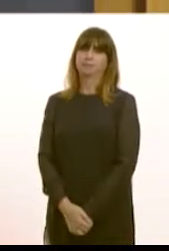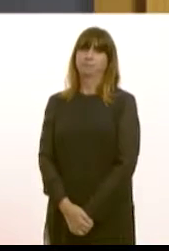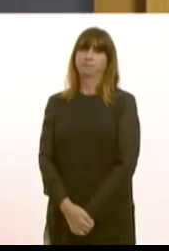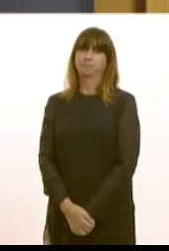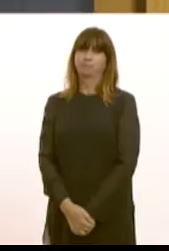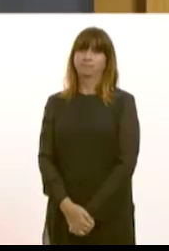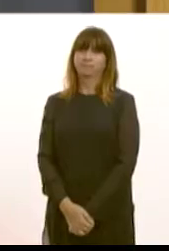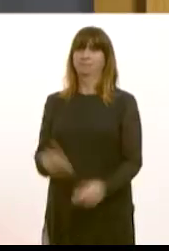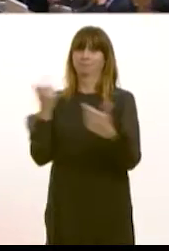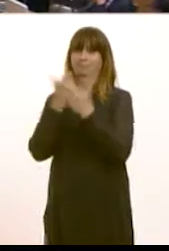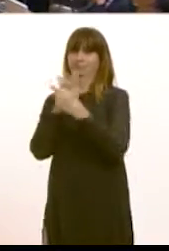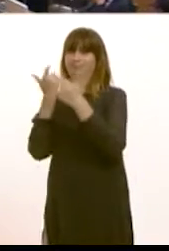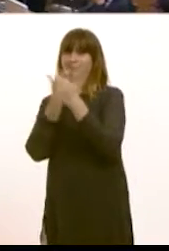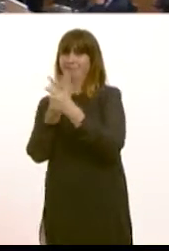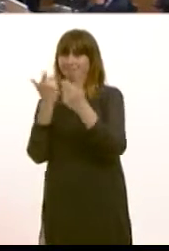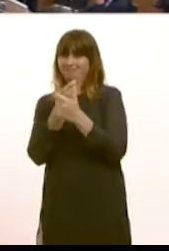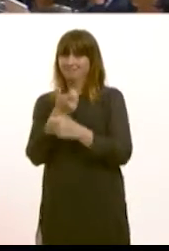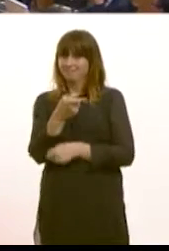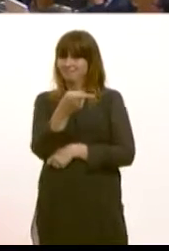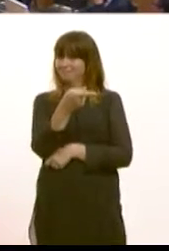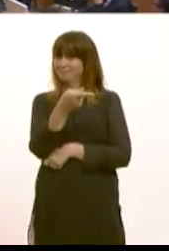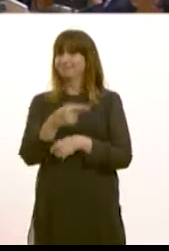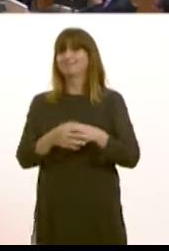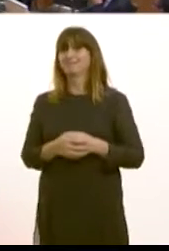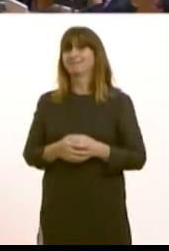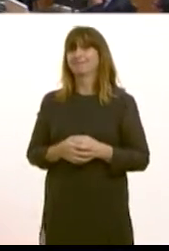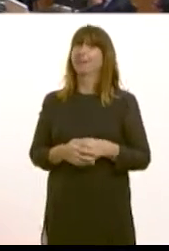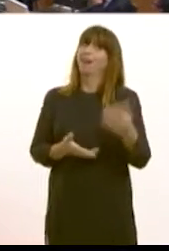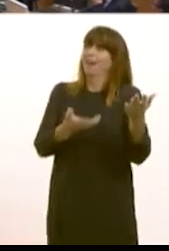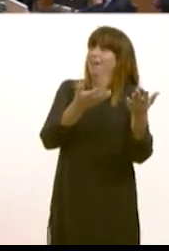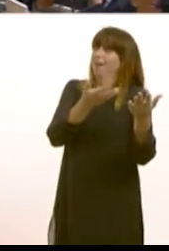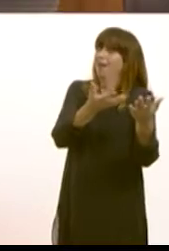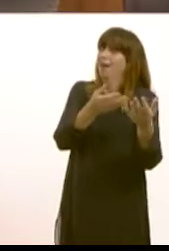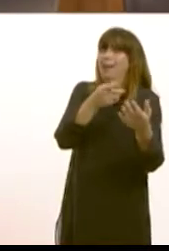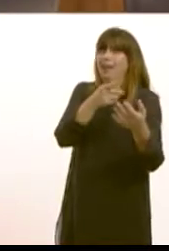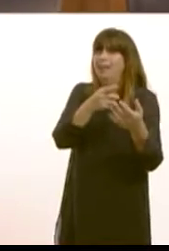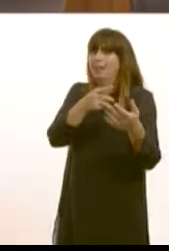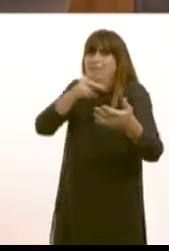Thatís the reason for it and, you know, I give him his due: he is, you know, terrier-like; heís still at it.